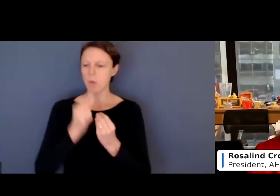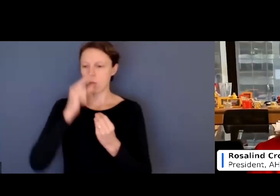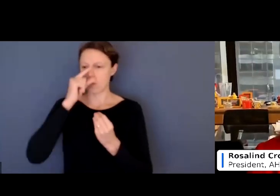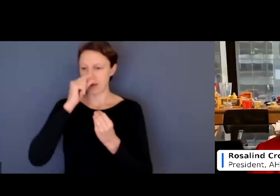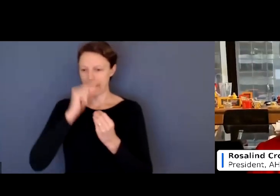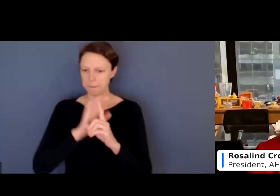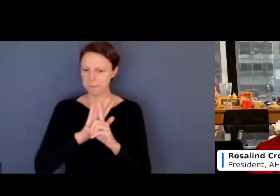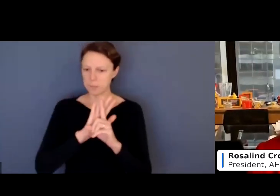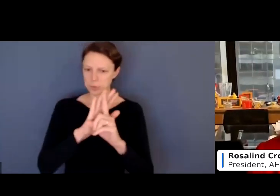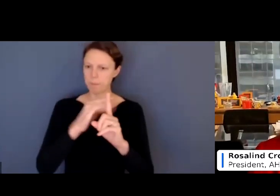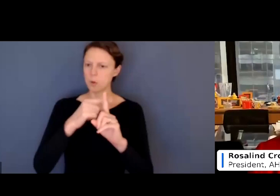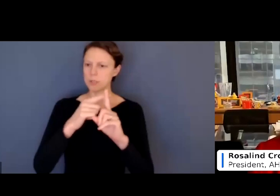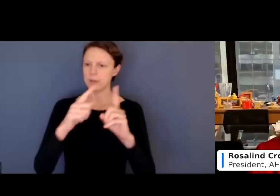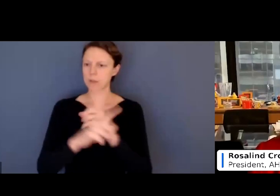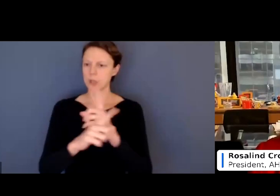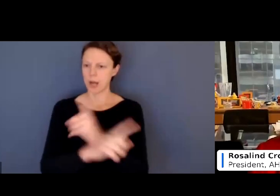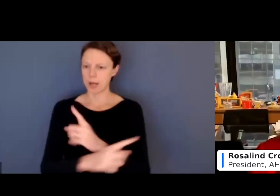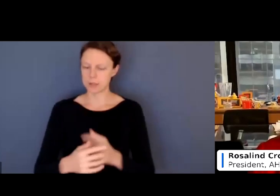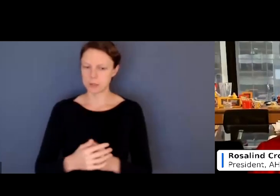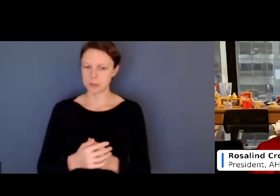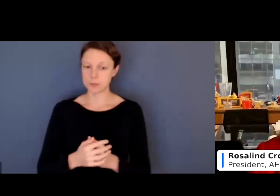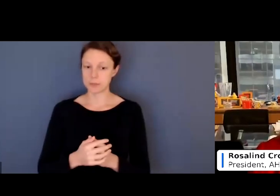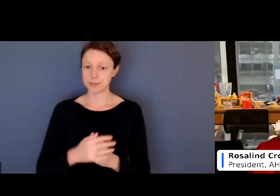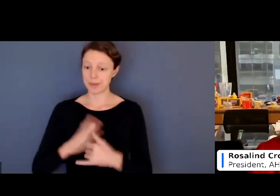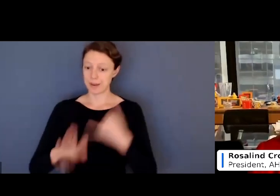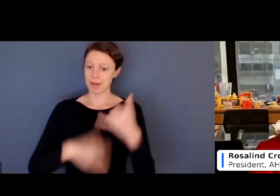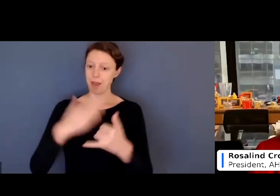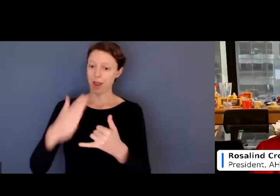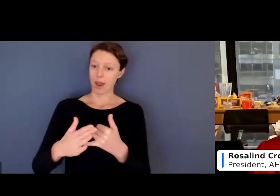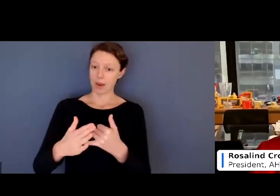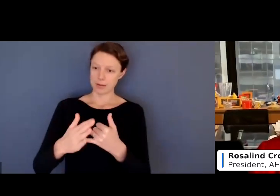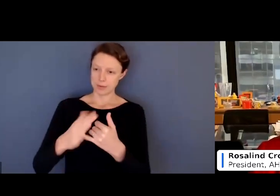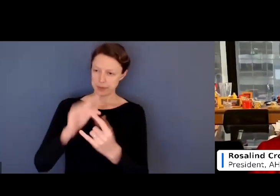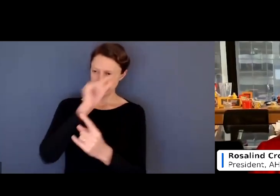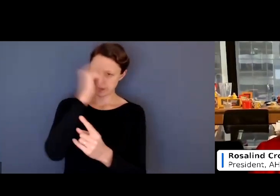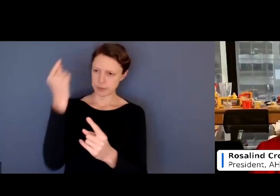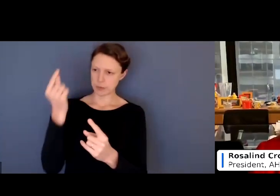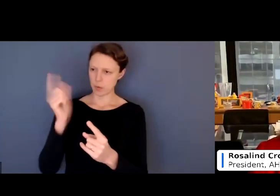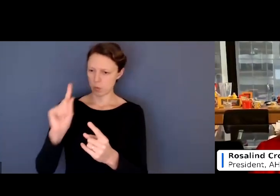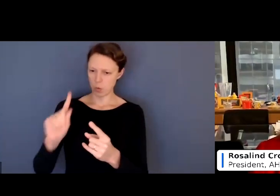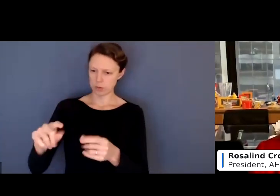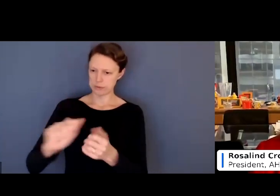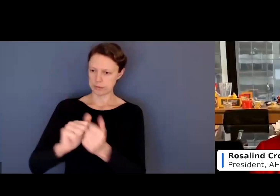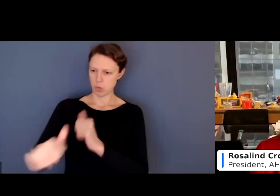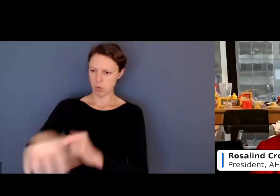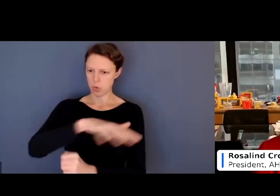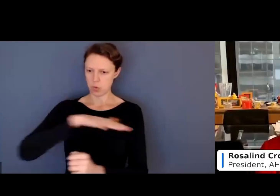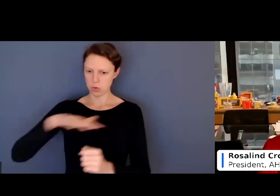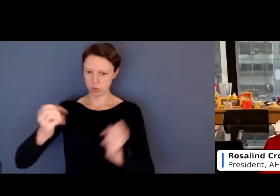a sporting landscape where discrimination and racism have no place.